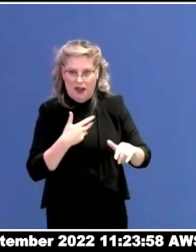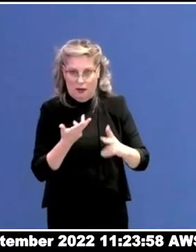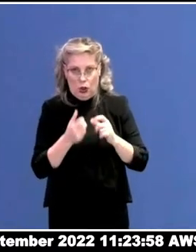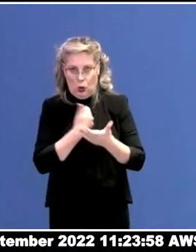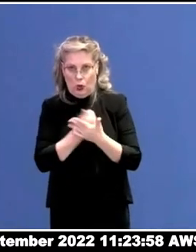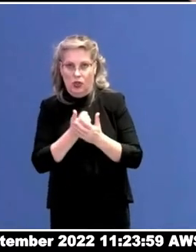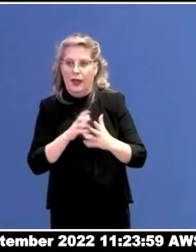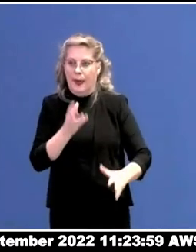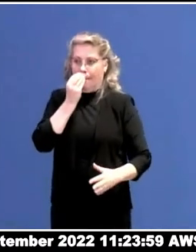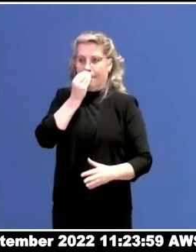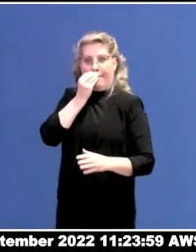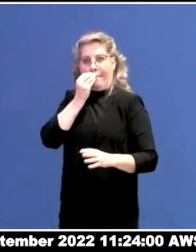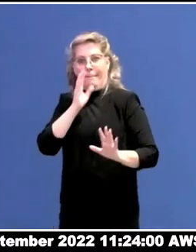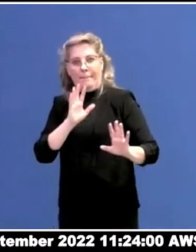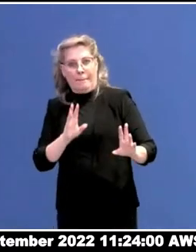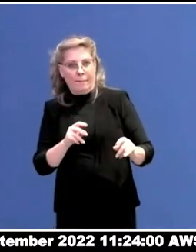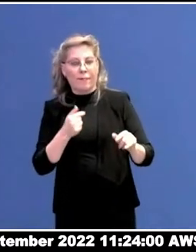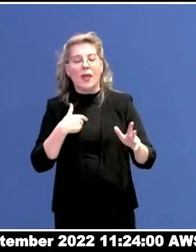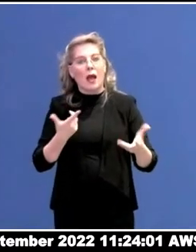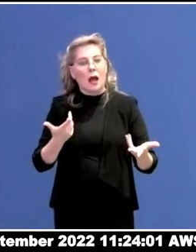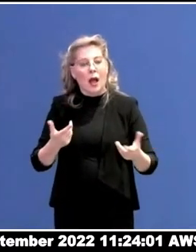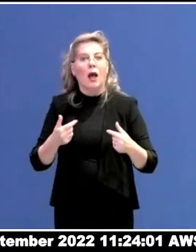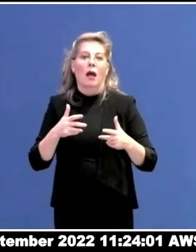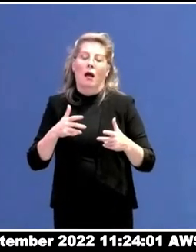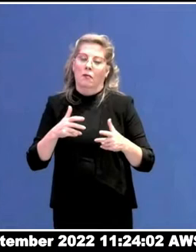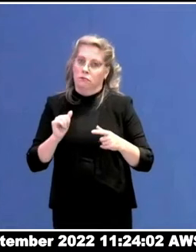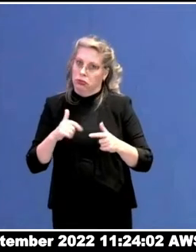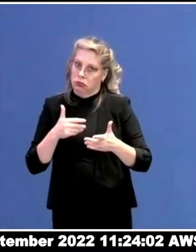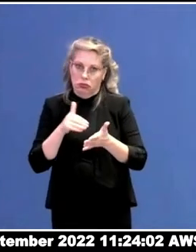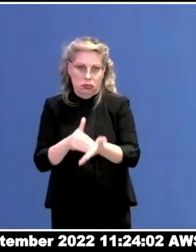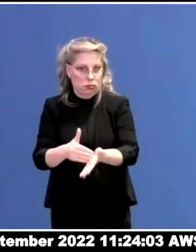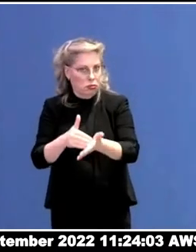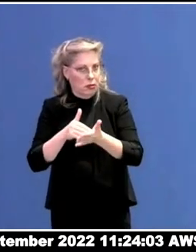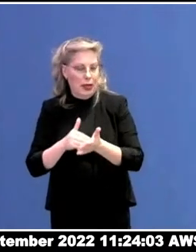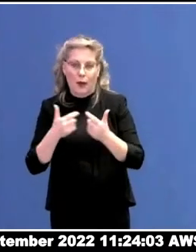outside. So, they were known to us. And that makes a difference in terms of saving lives and improving life